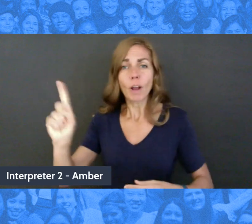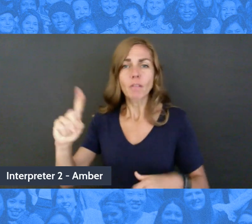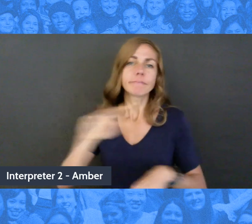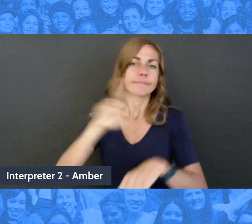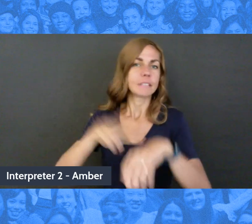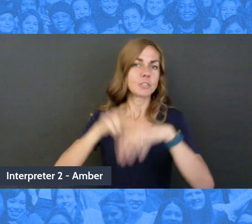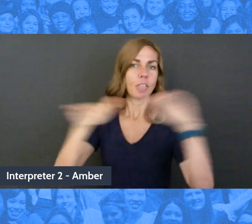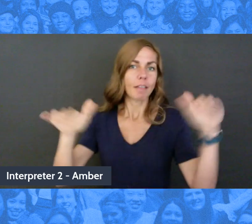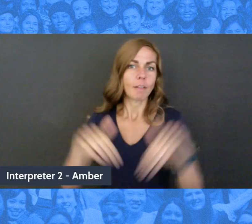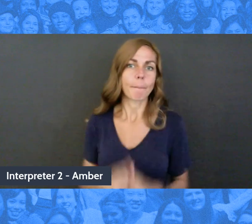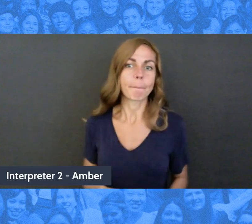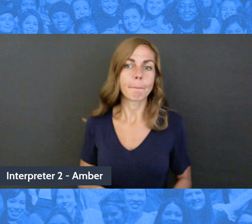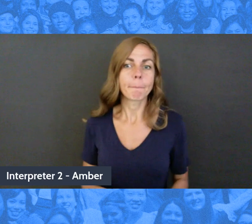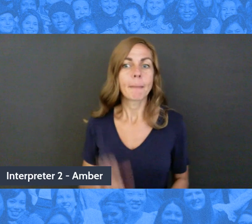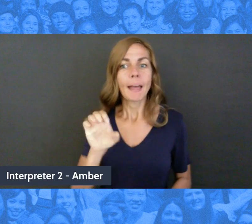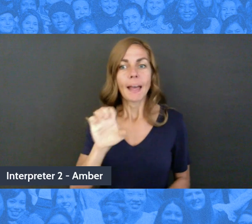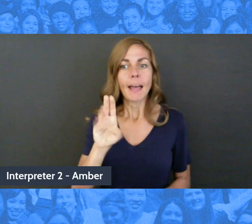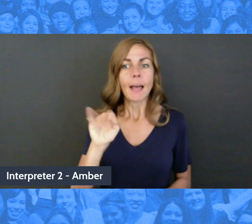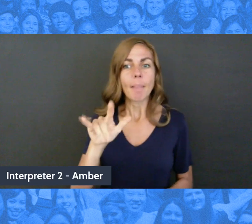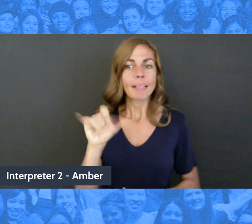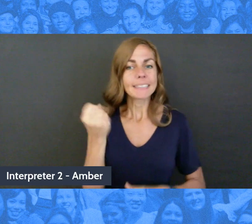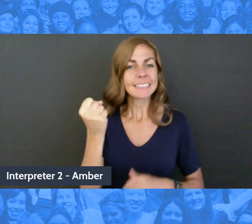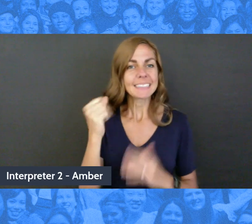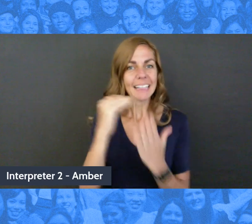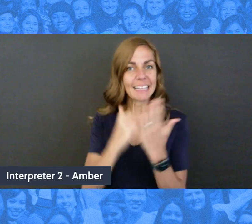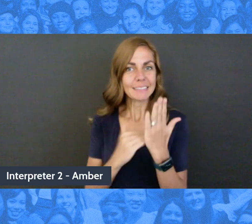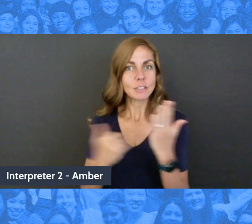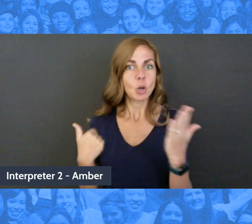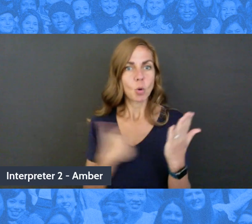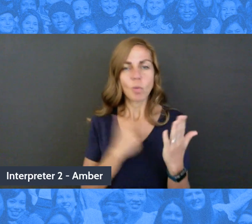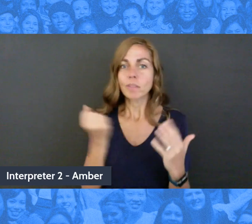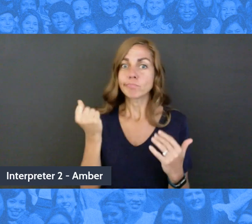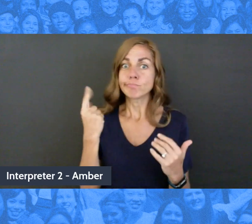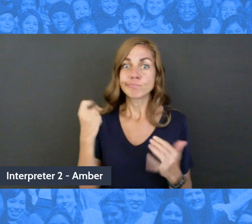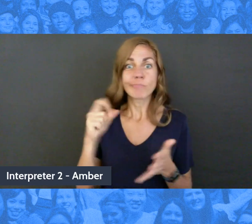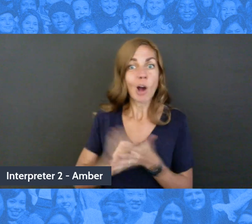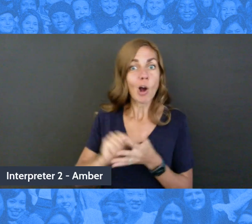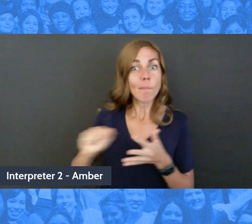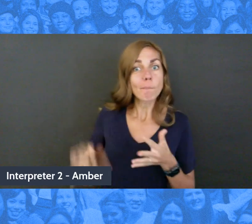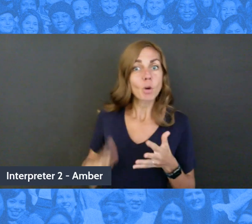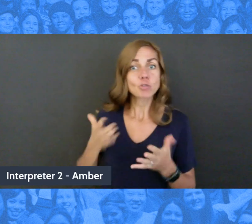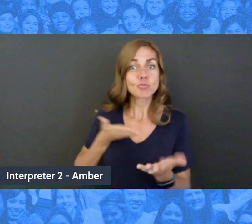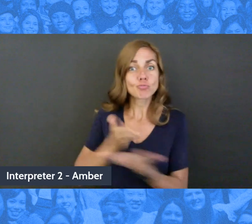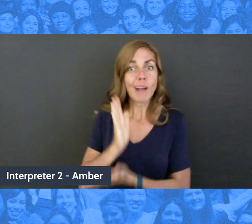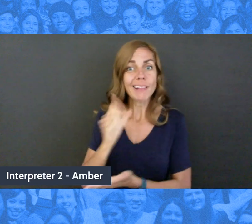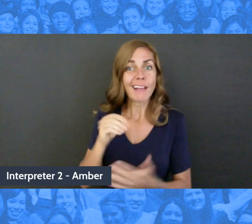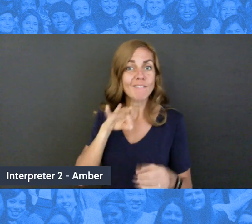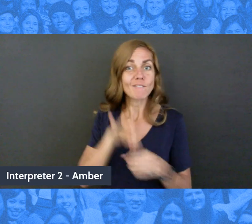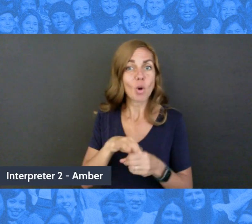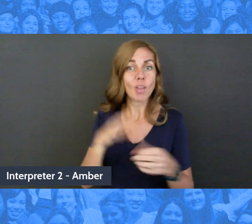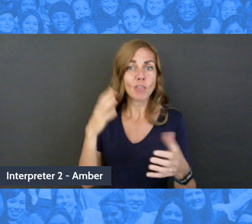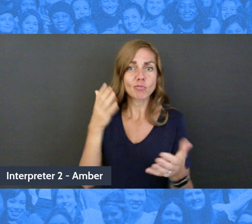we understand too well that the issue of abortion rights and voting rights are interconnected.